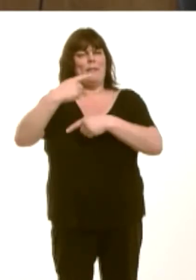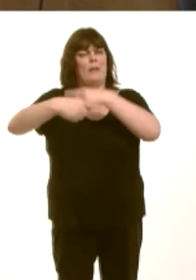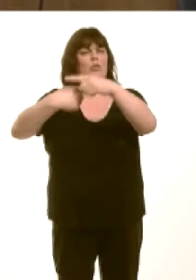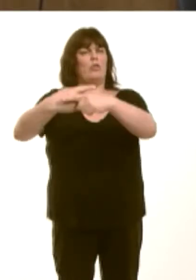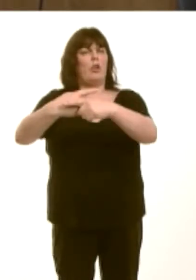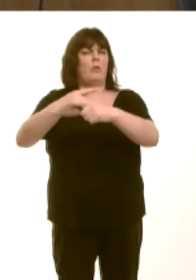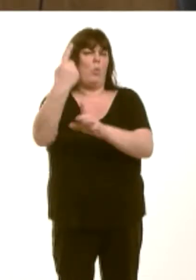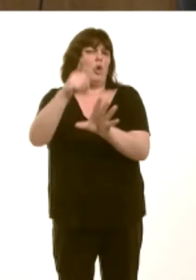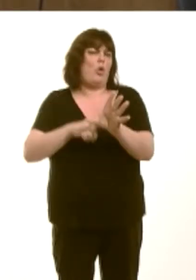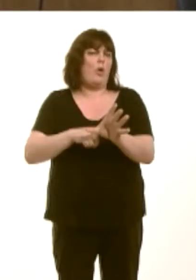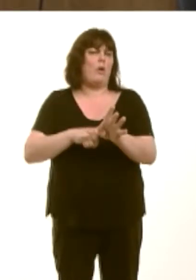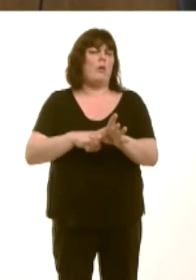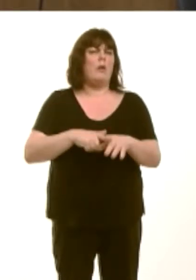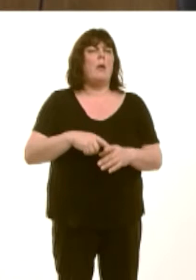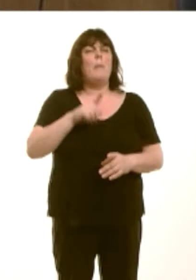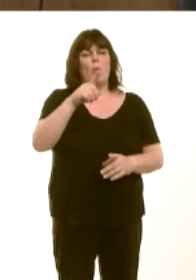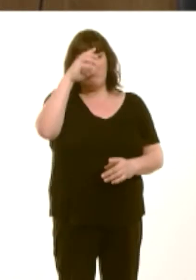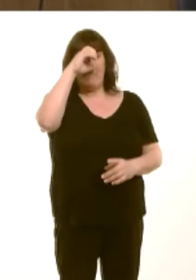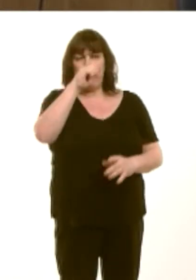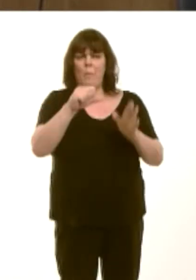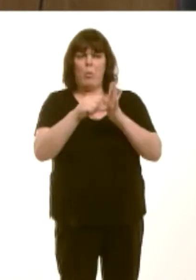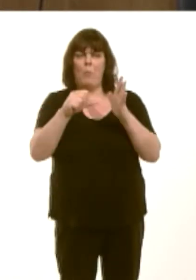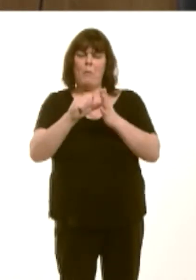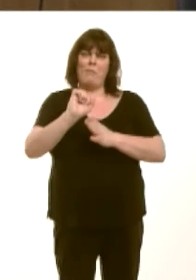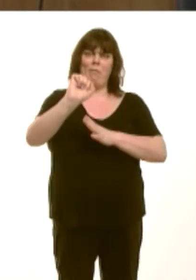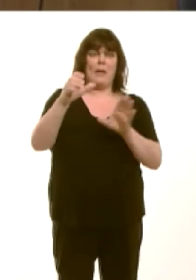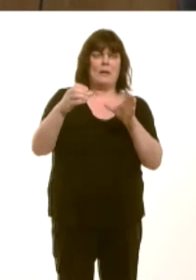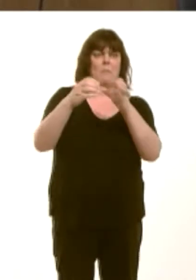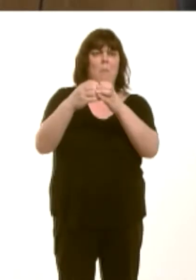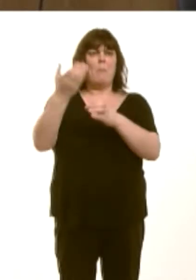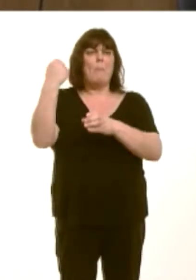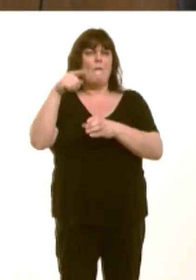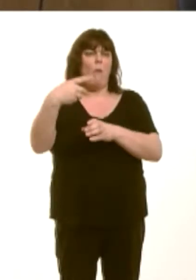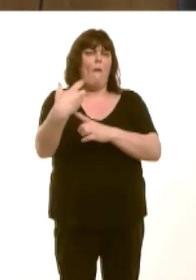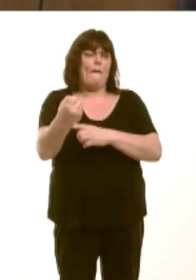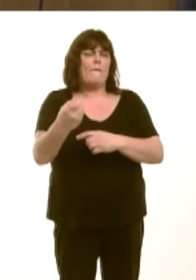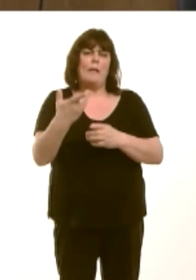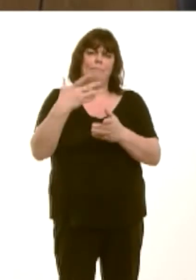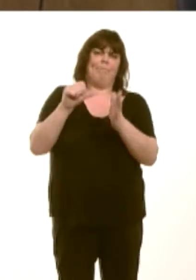Bearing in mind the problems that theyíve had in the department itself, it is time that